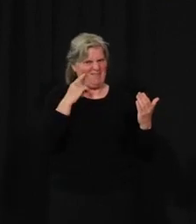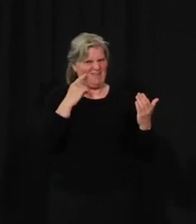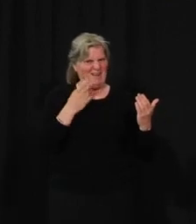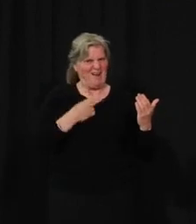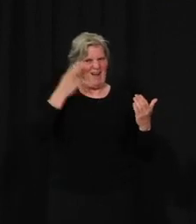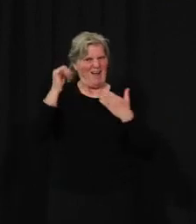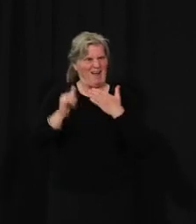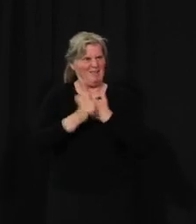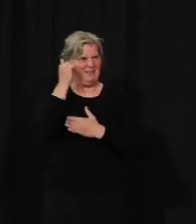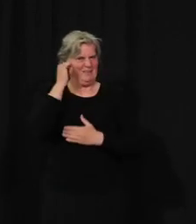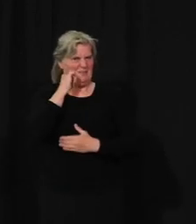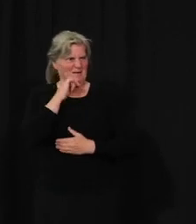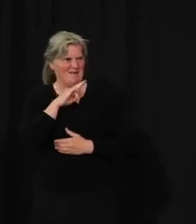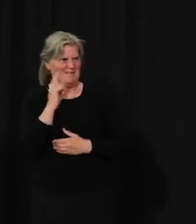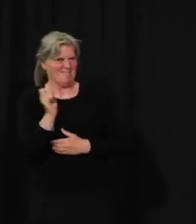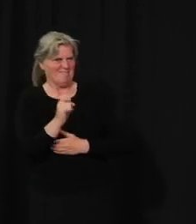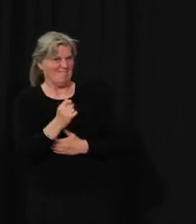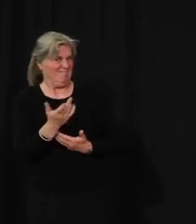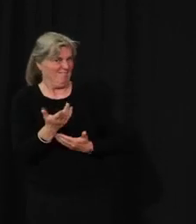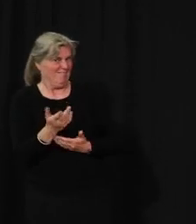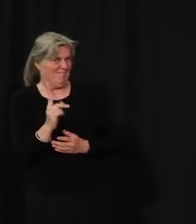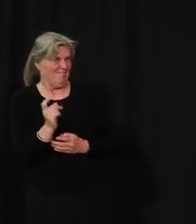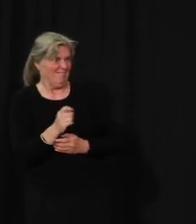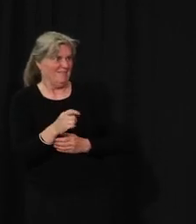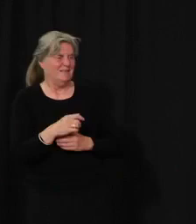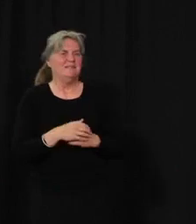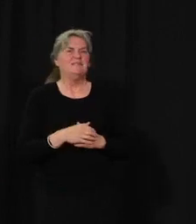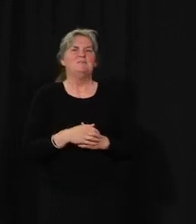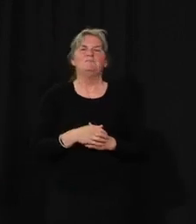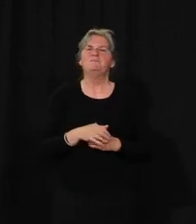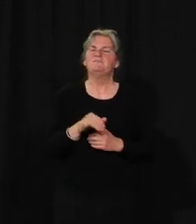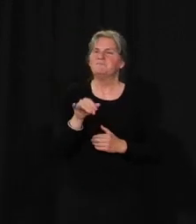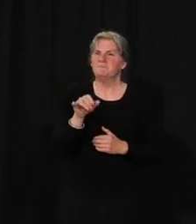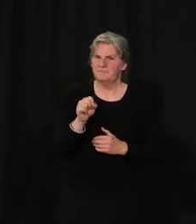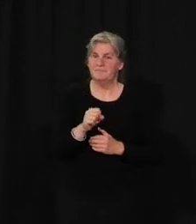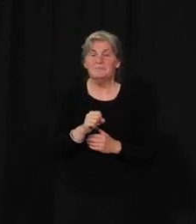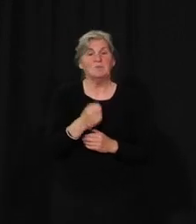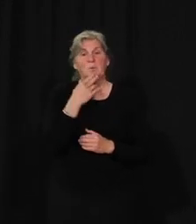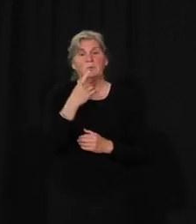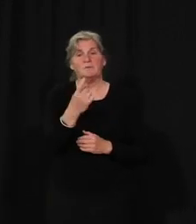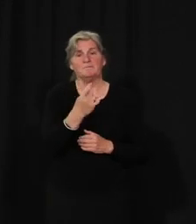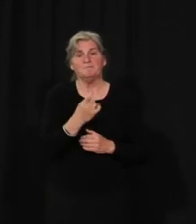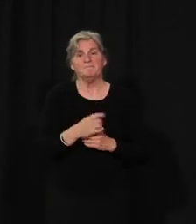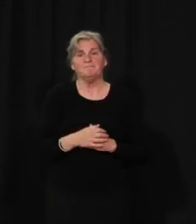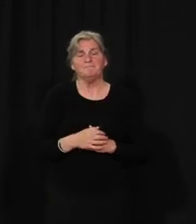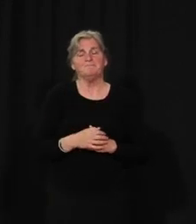venues. It is a really good question,